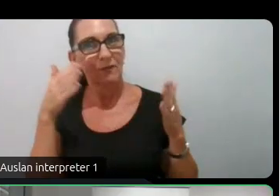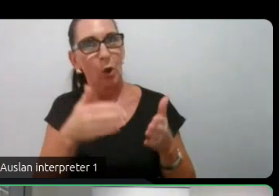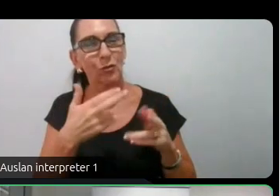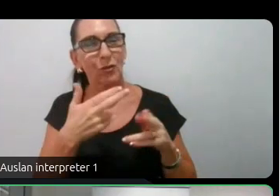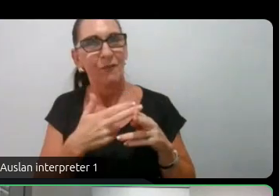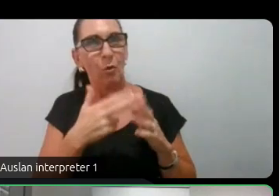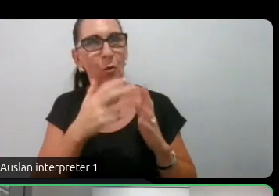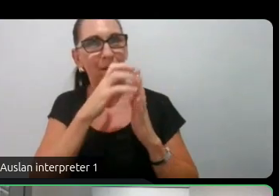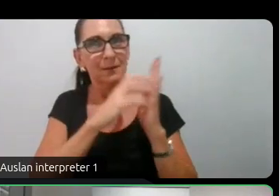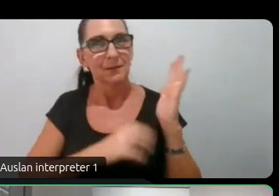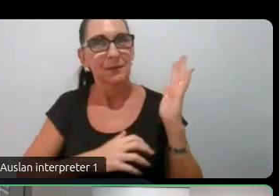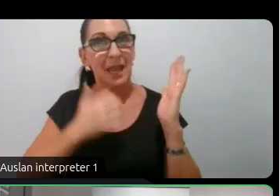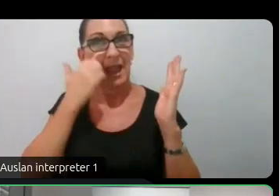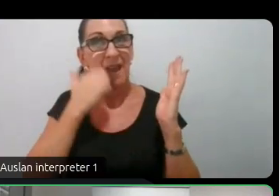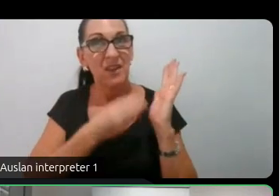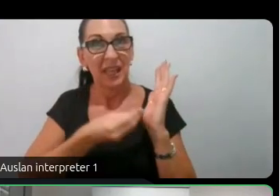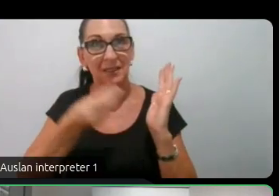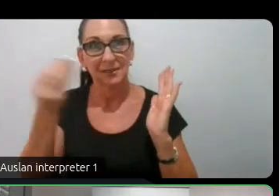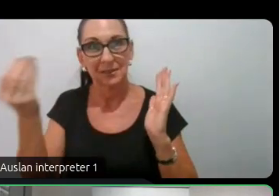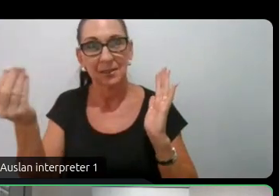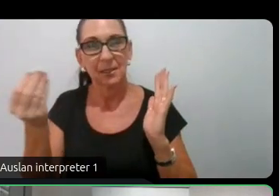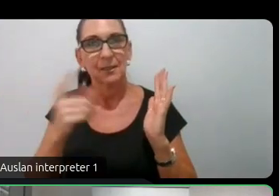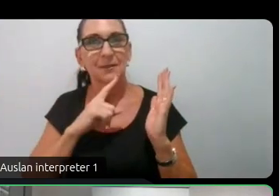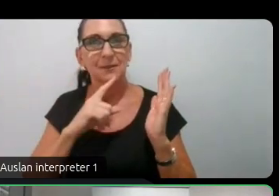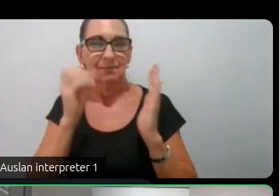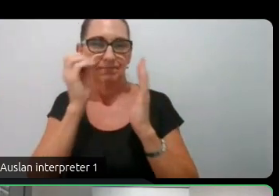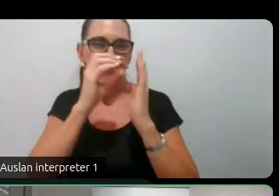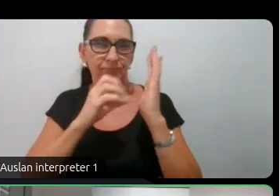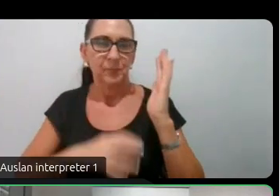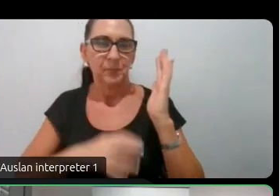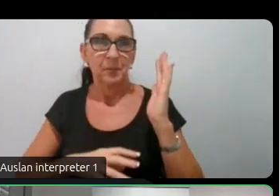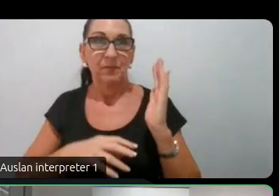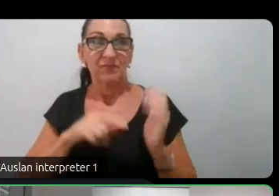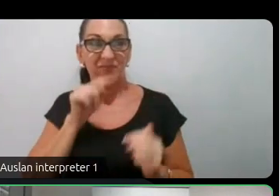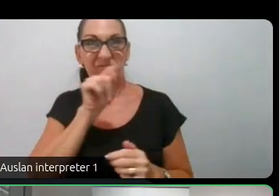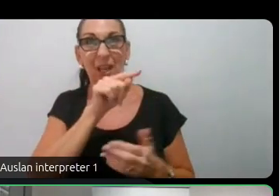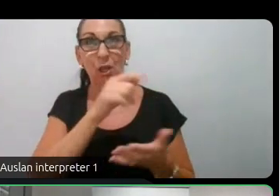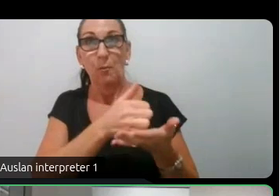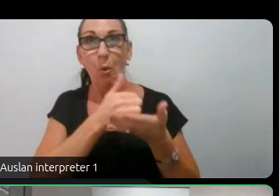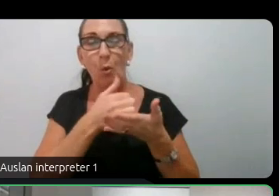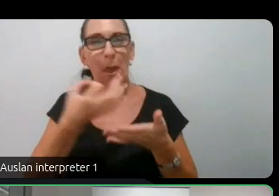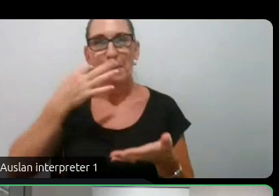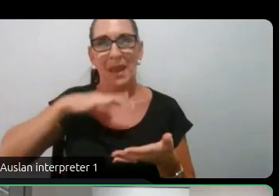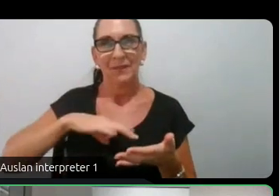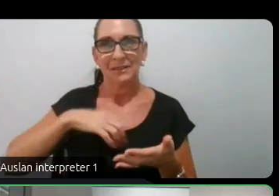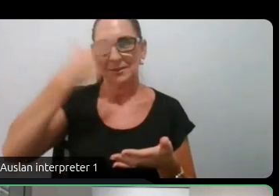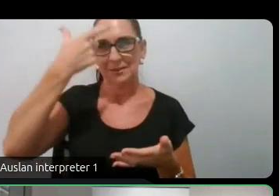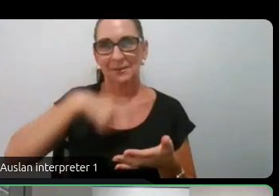evidence is what is the benefit that this support would provide the participant. Um and that is what